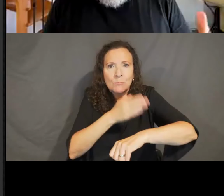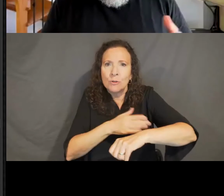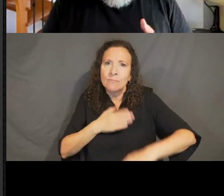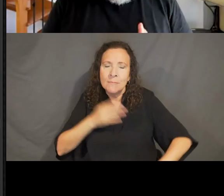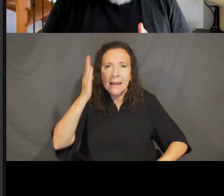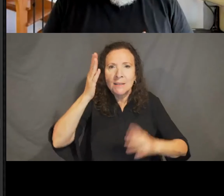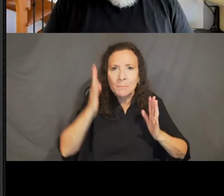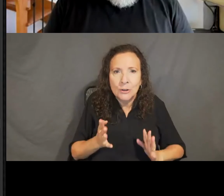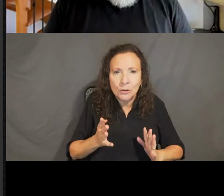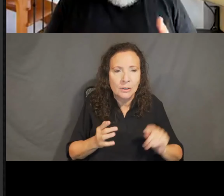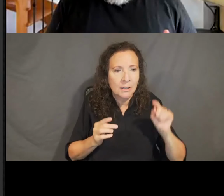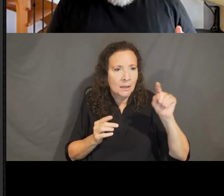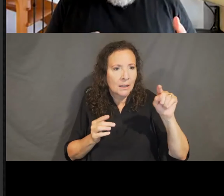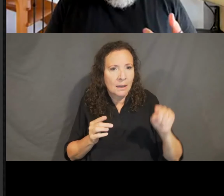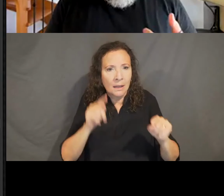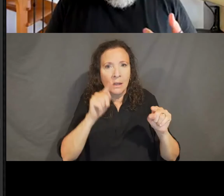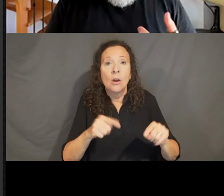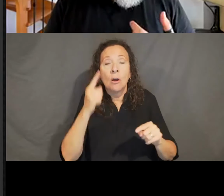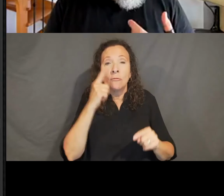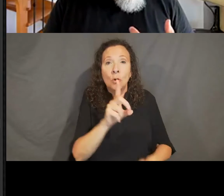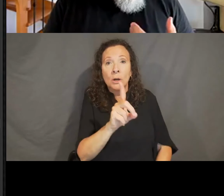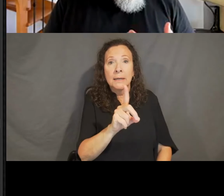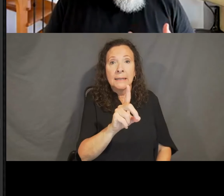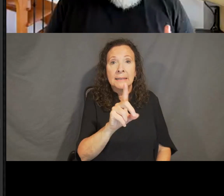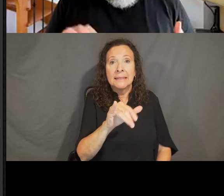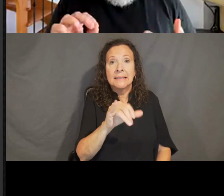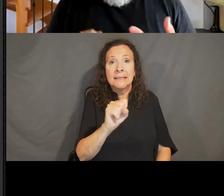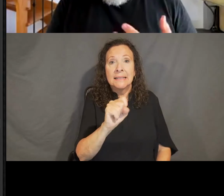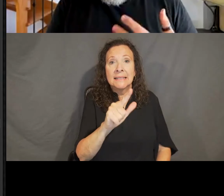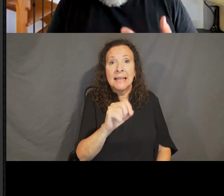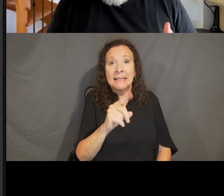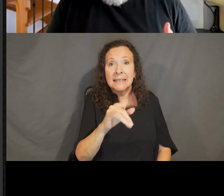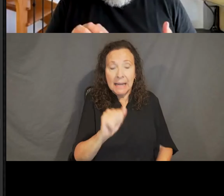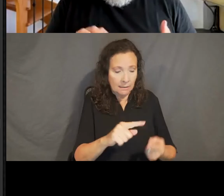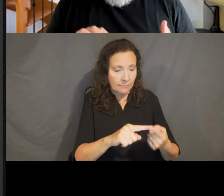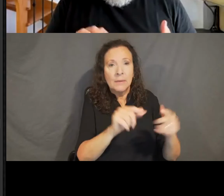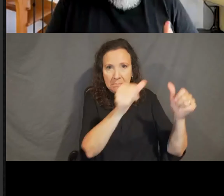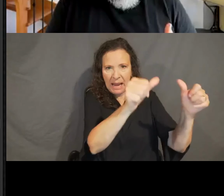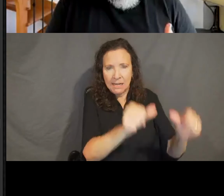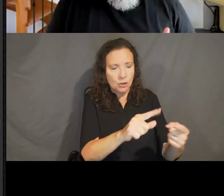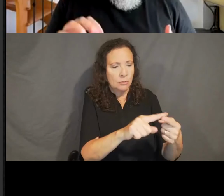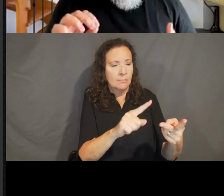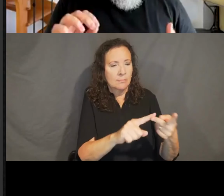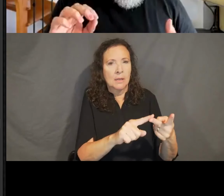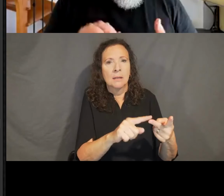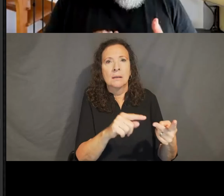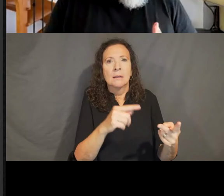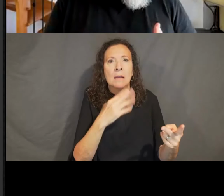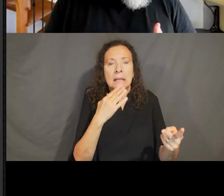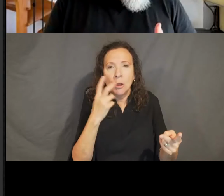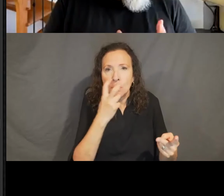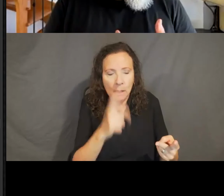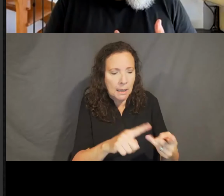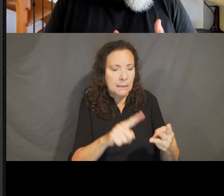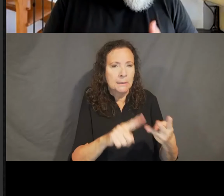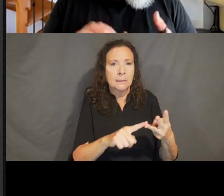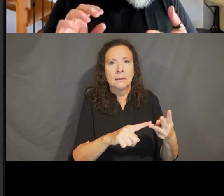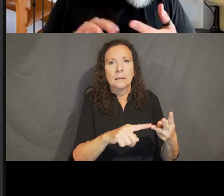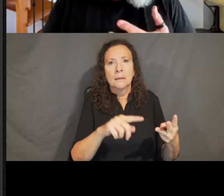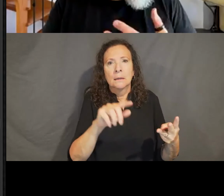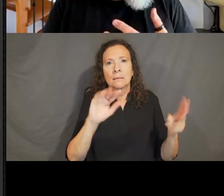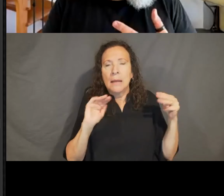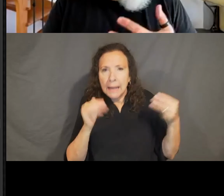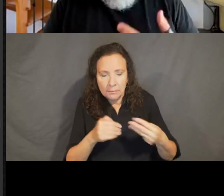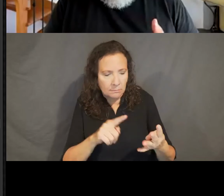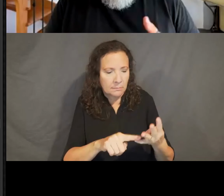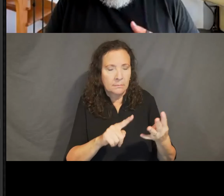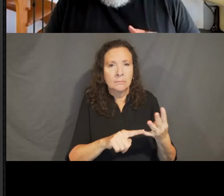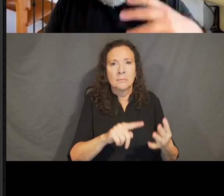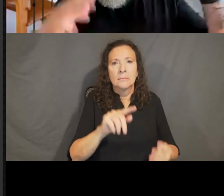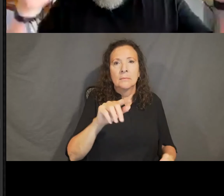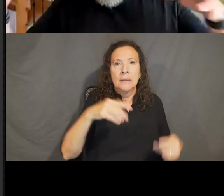We've got one for dyslexia, colorblindness, blindness, hard of hearing, anxiety, aging,